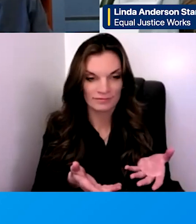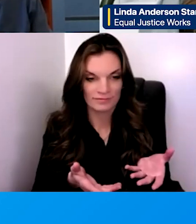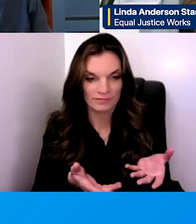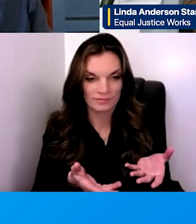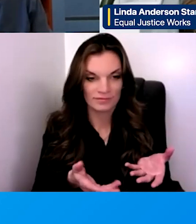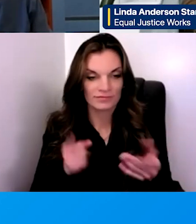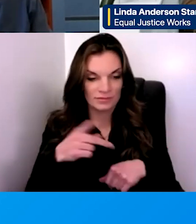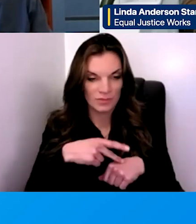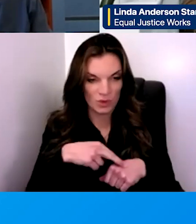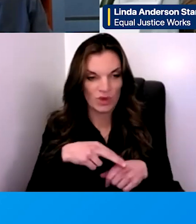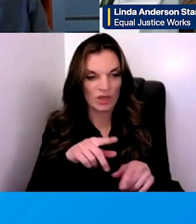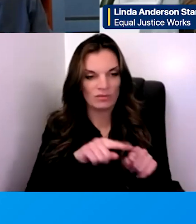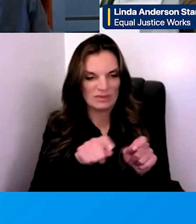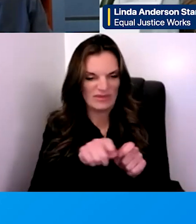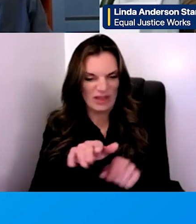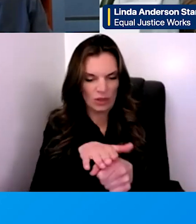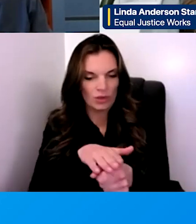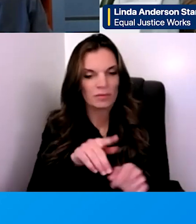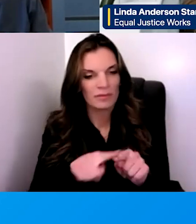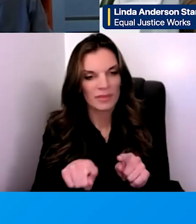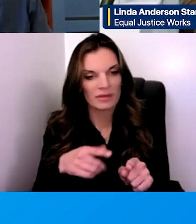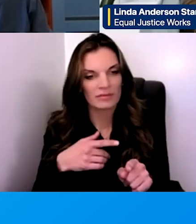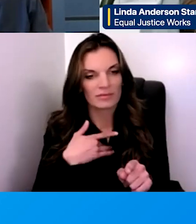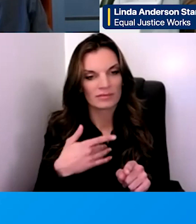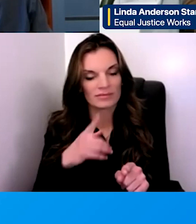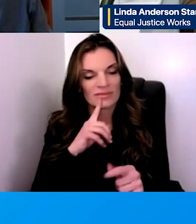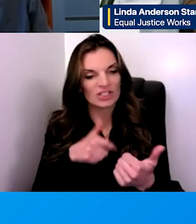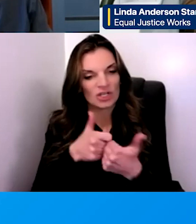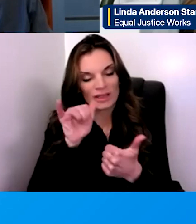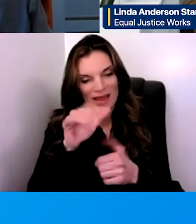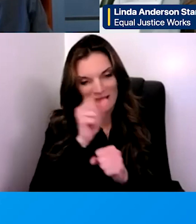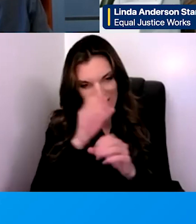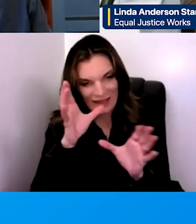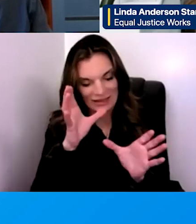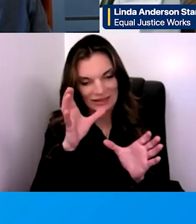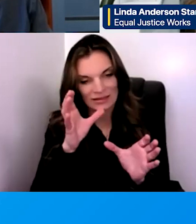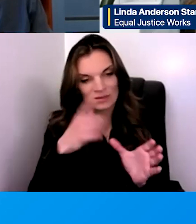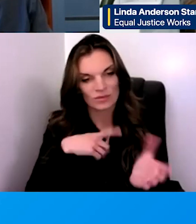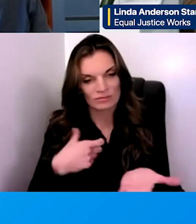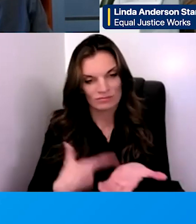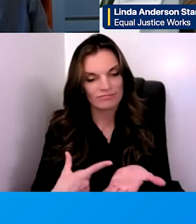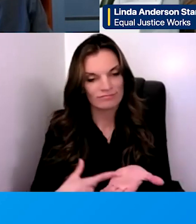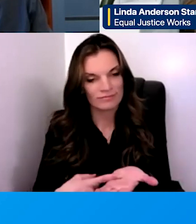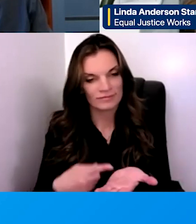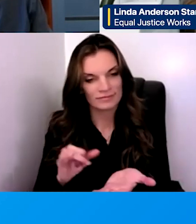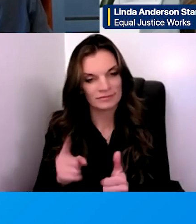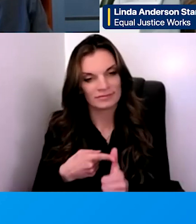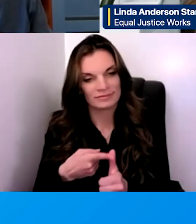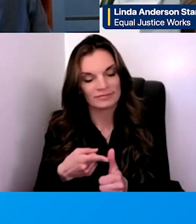community in Puerto Rico. But most of all it also challenges the idea that we discussed like briefly at the beginning that people should not